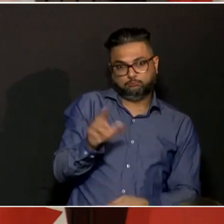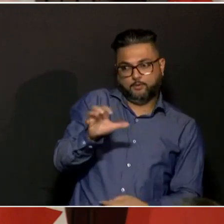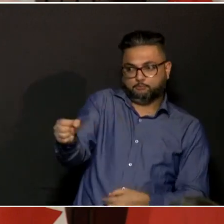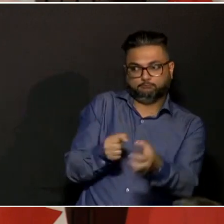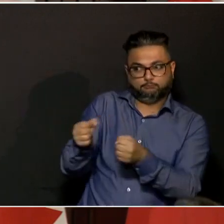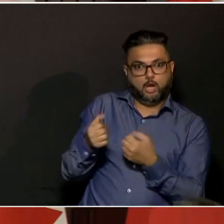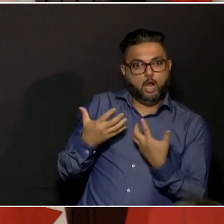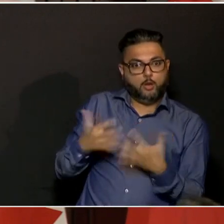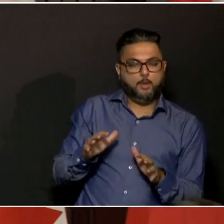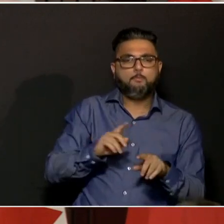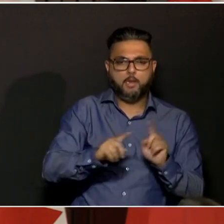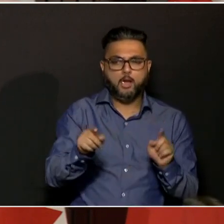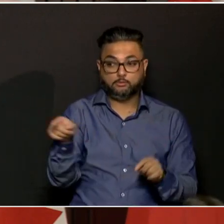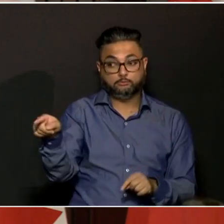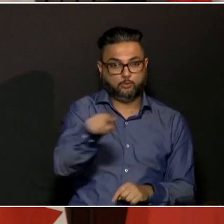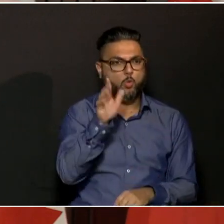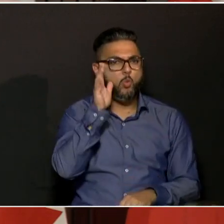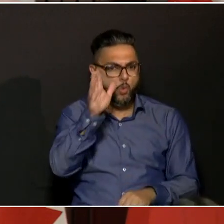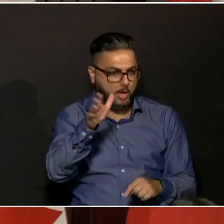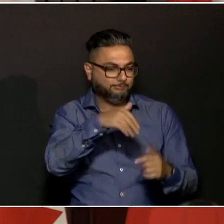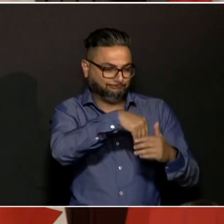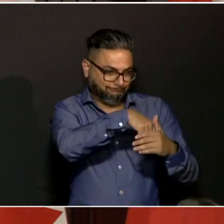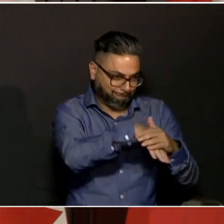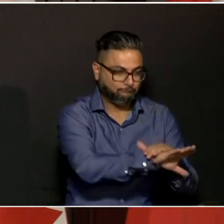We have hired well in advance of 500 know that they will also be available